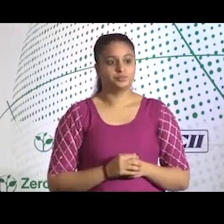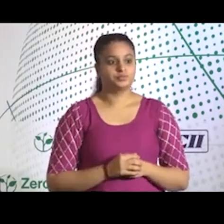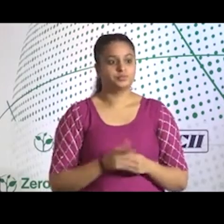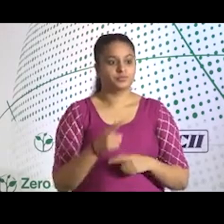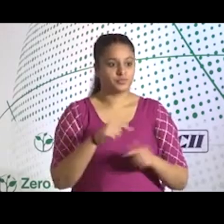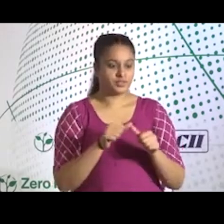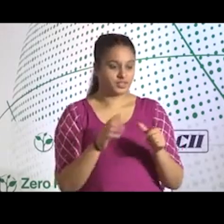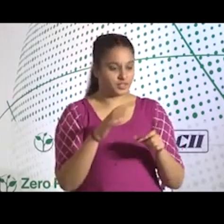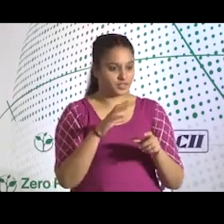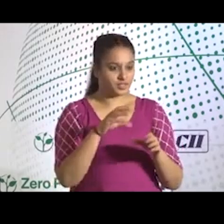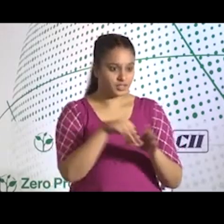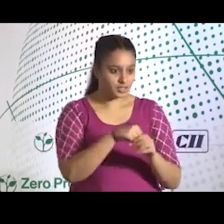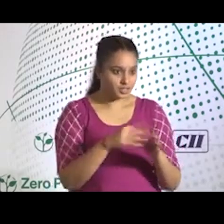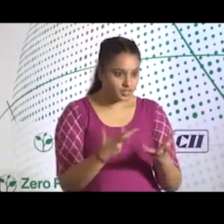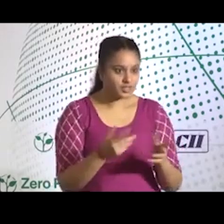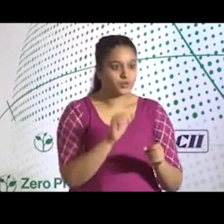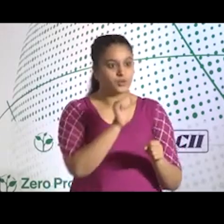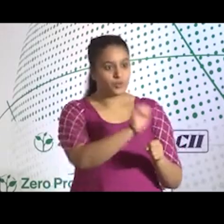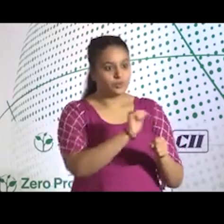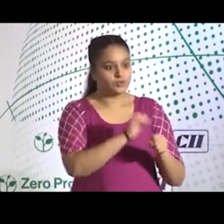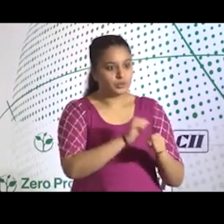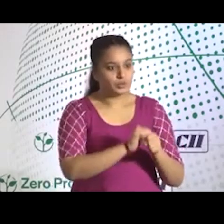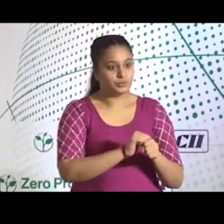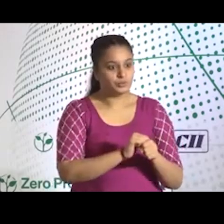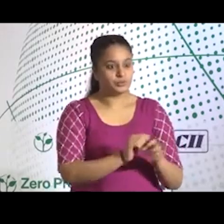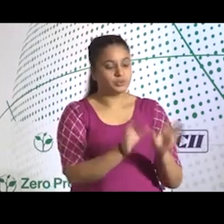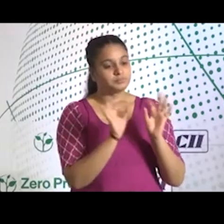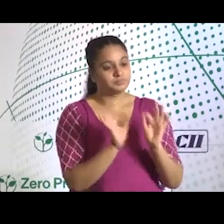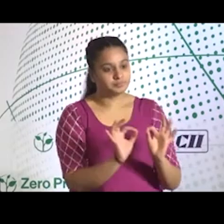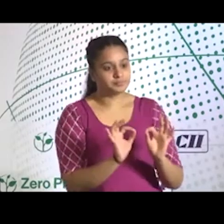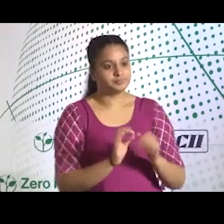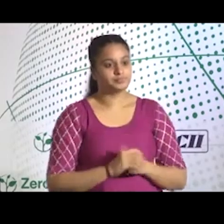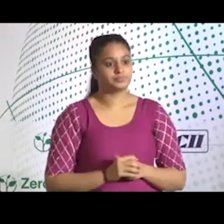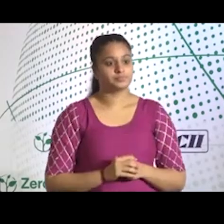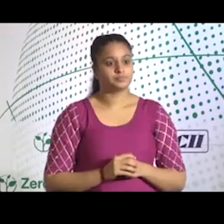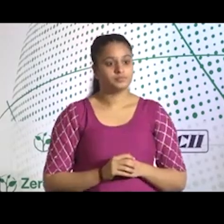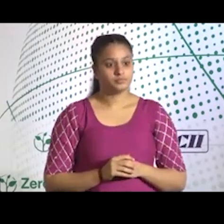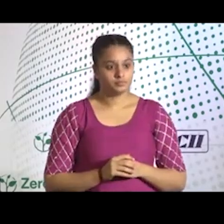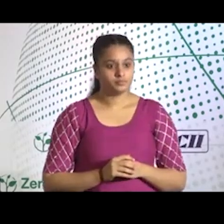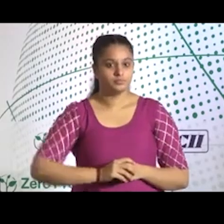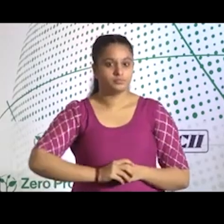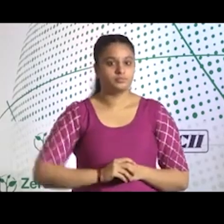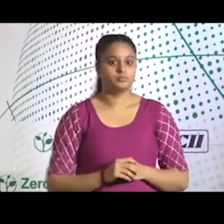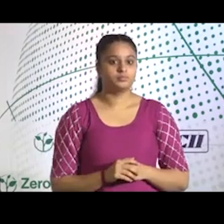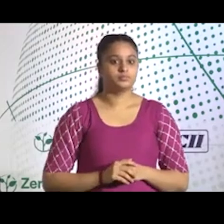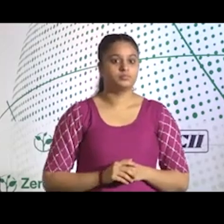with her fantastic work that she had done in emphasis. And I'm sure State Street is very lucky to have her.